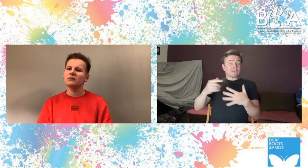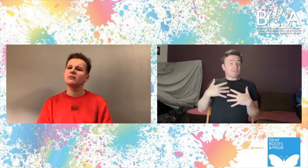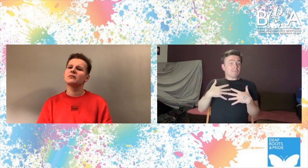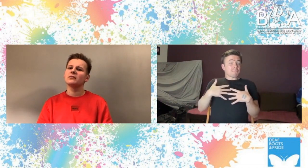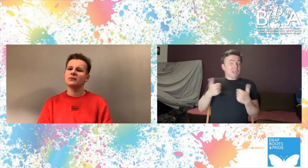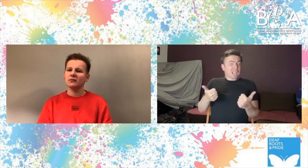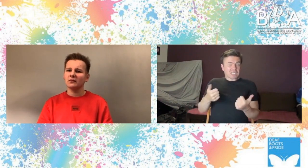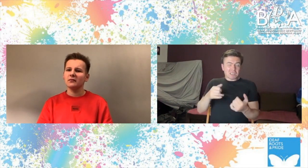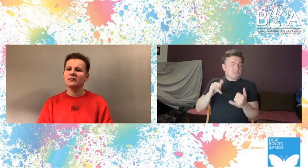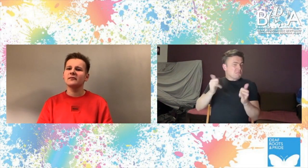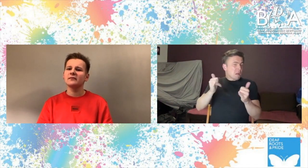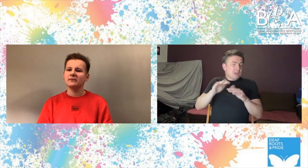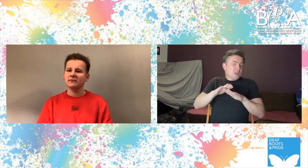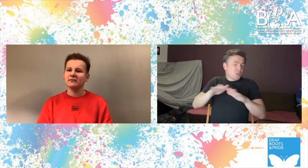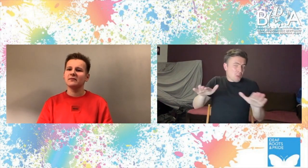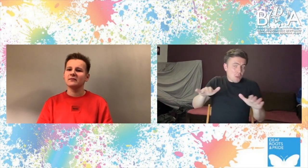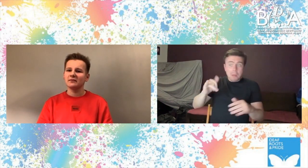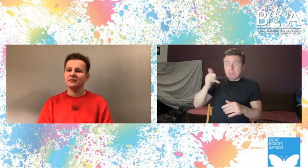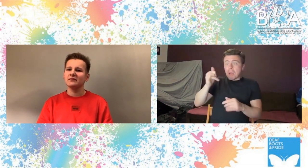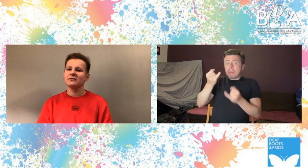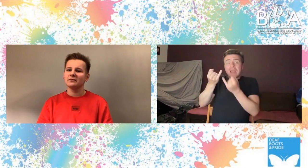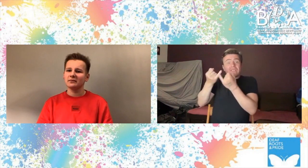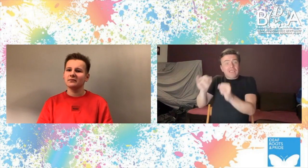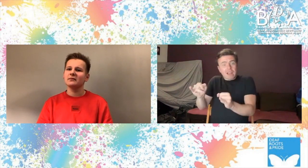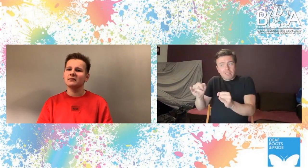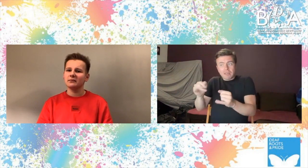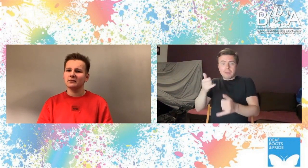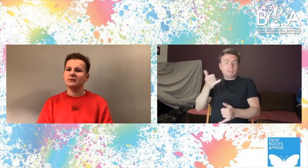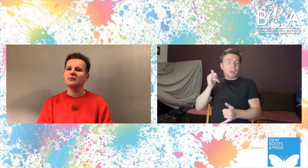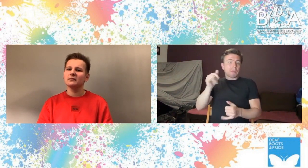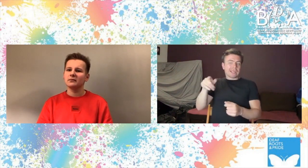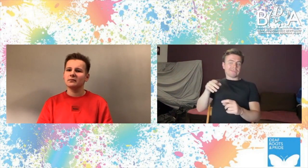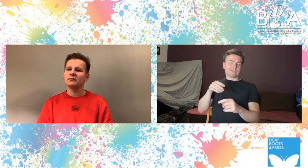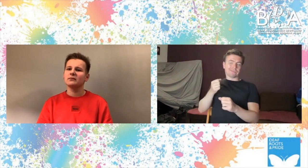There’s not so much passion in them. Perhaps they’re a bit of a failed project